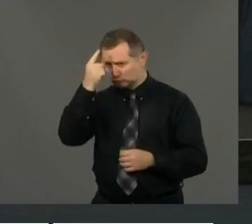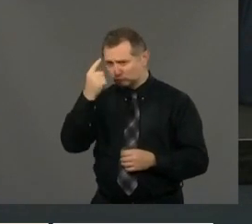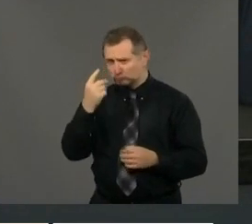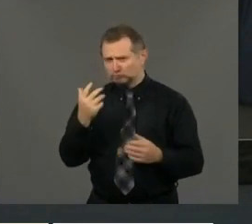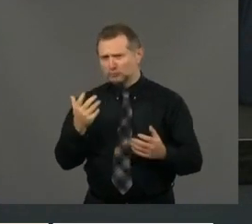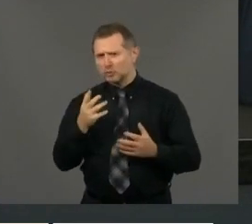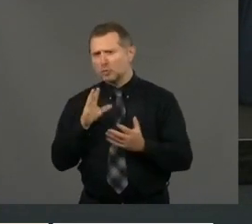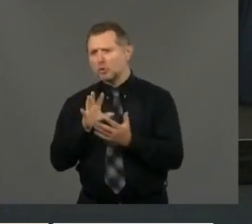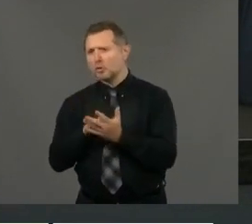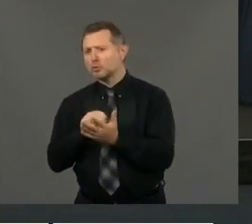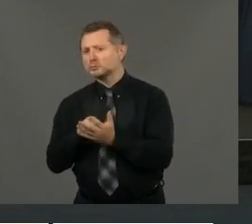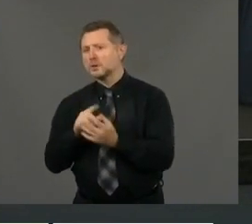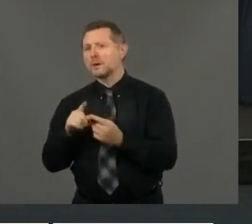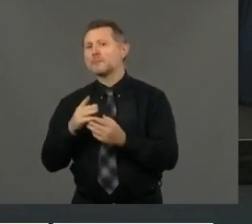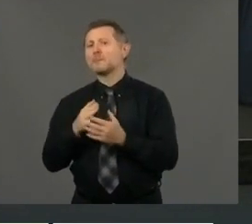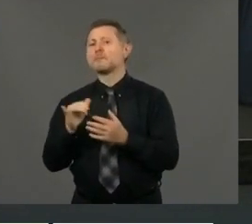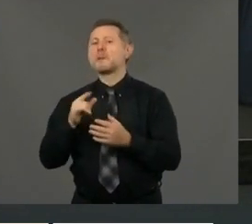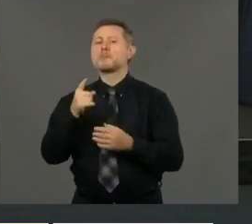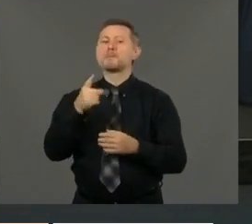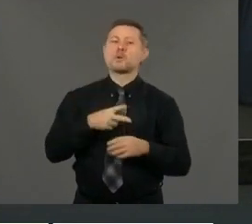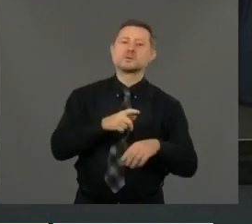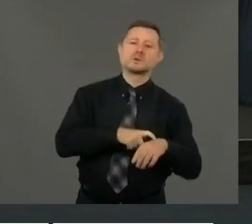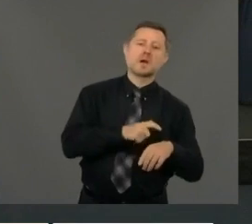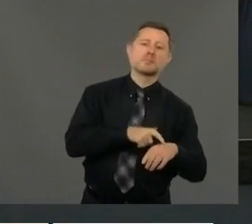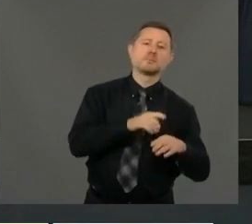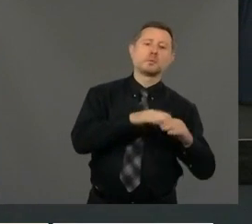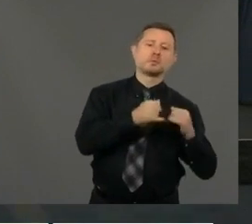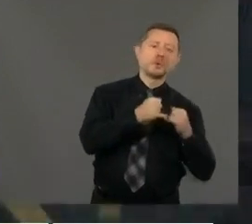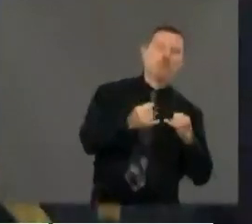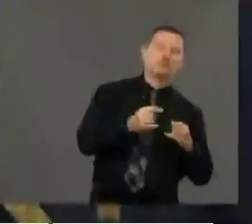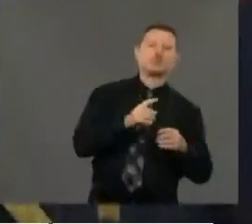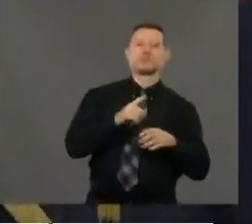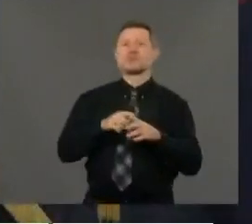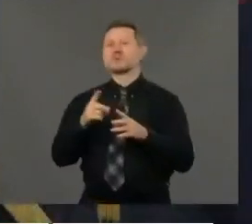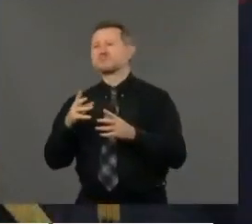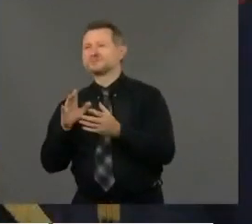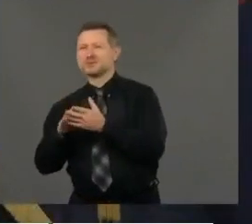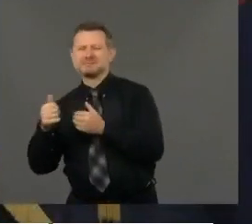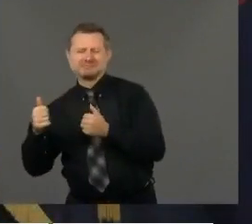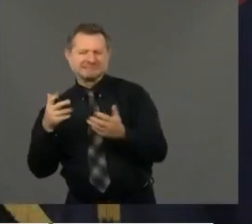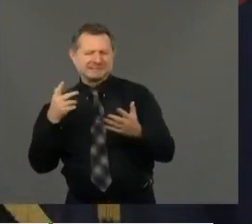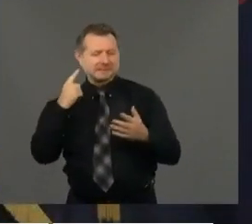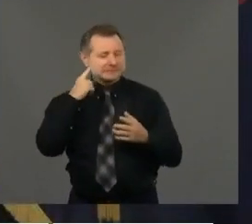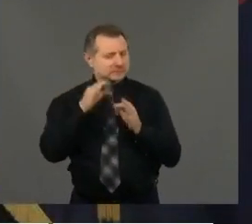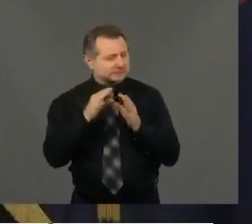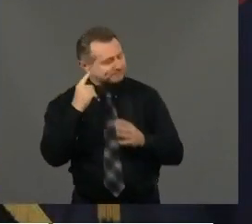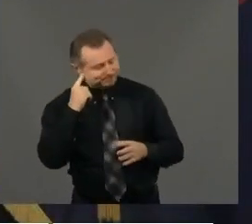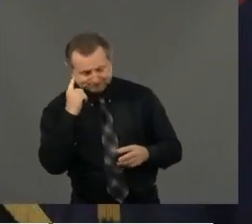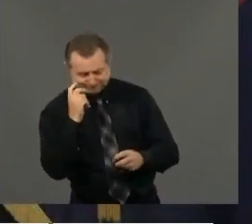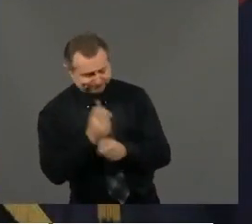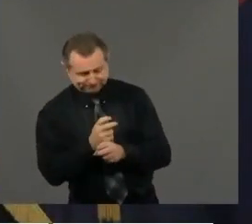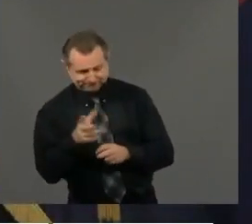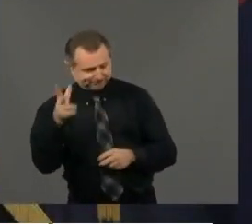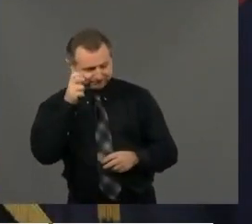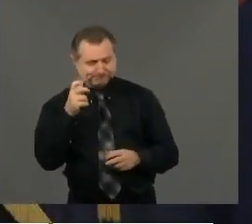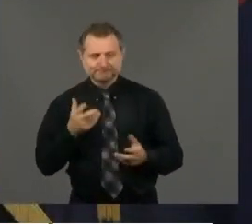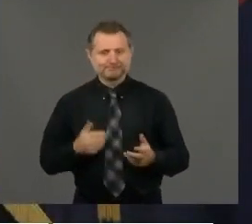MENTIONED. A LOT OF CONCERNS CAME UP ABOUT